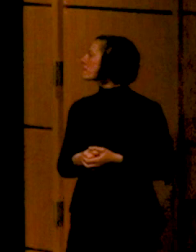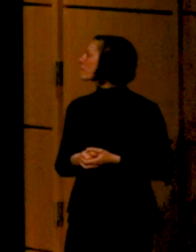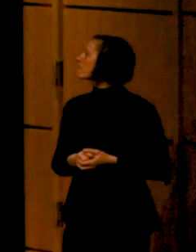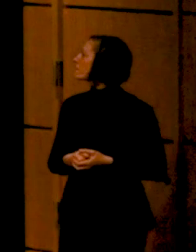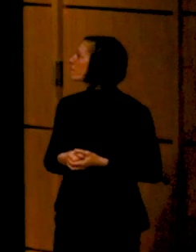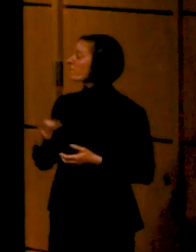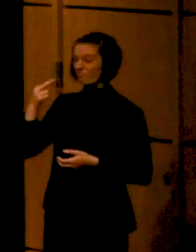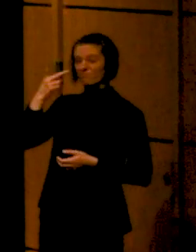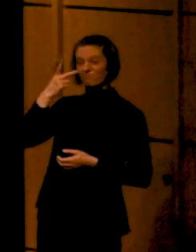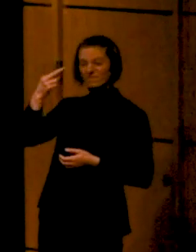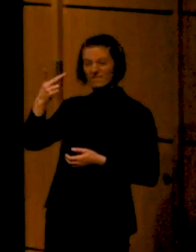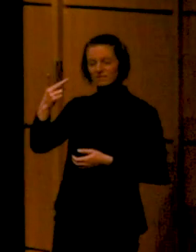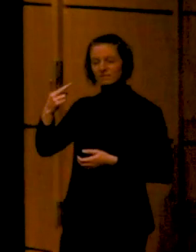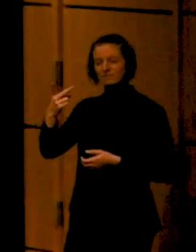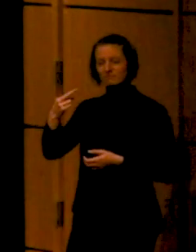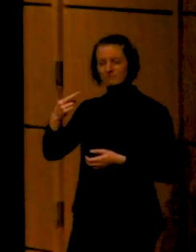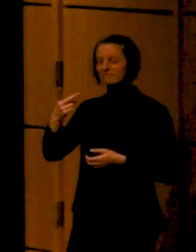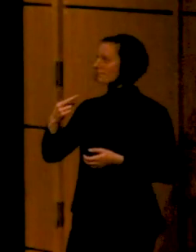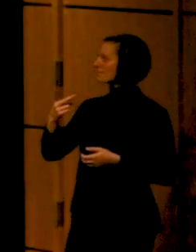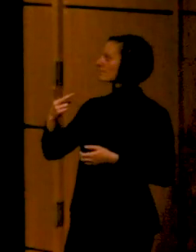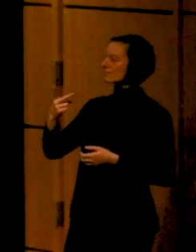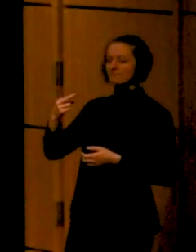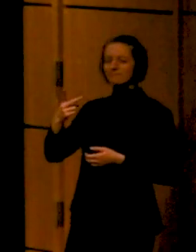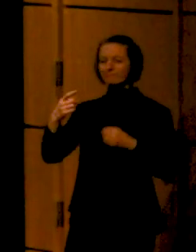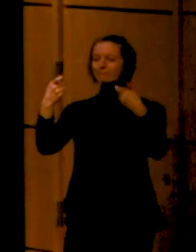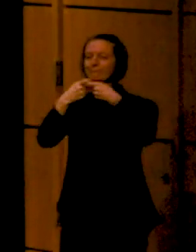infrastructure on the one's pristine landscape.